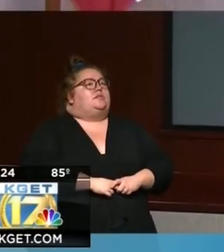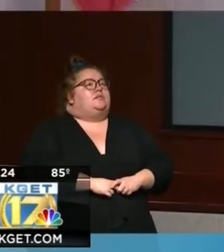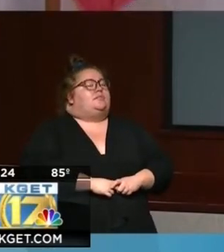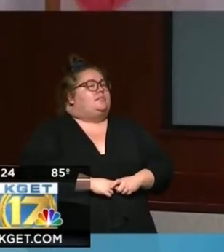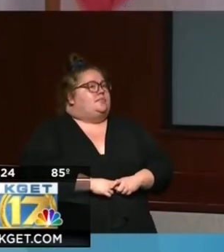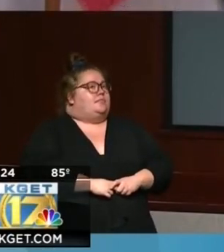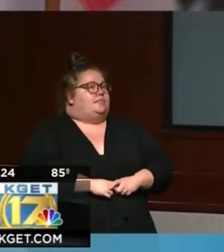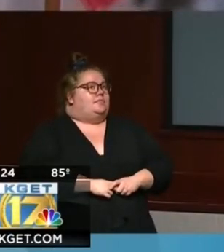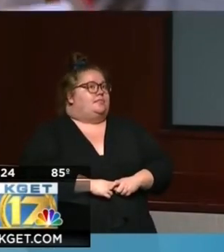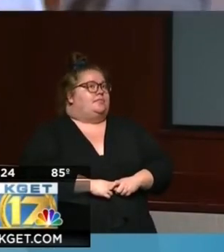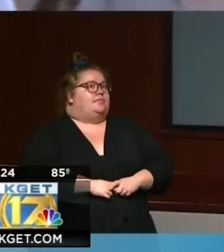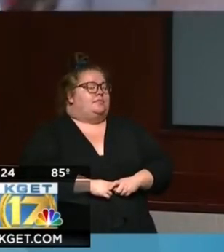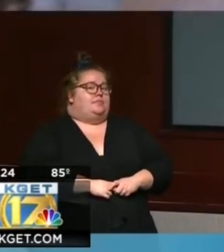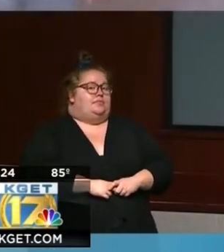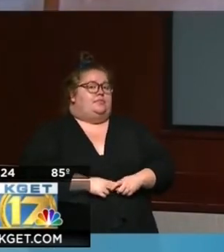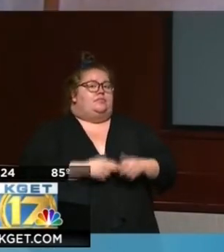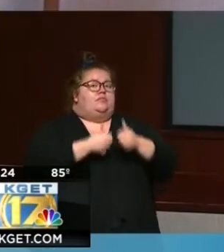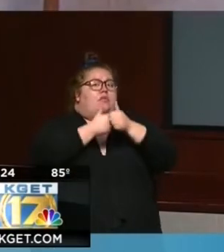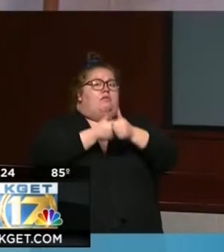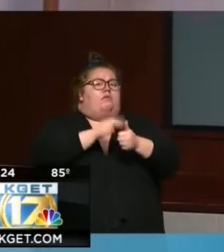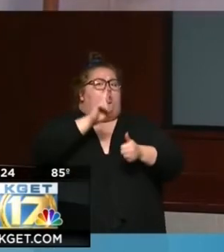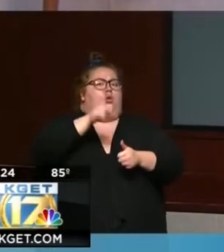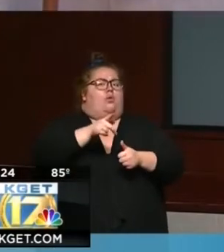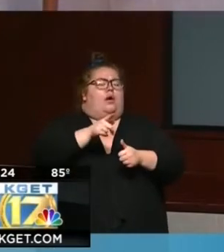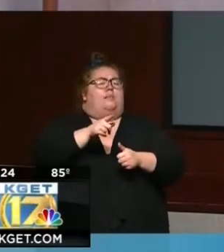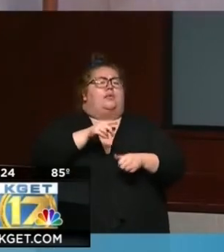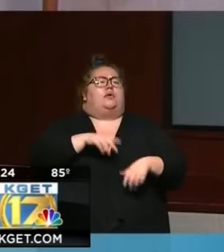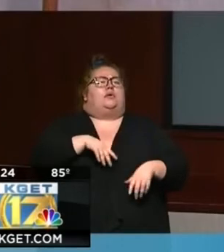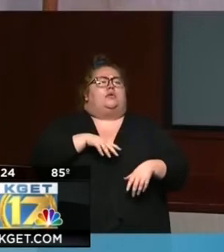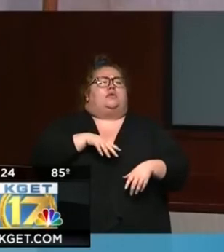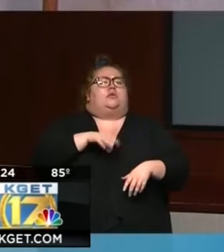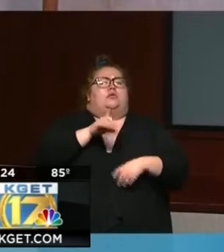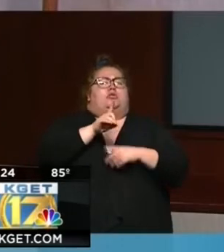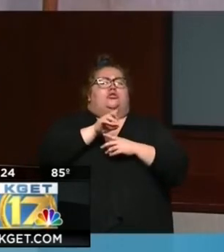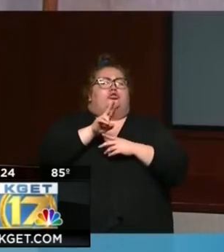QUESTIONS.